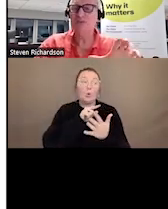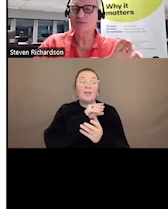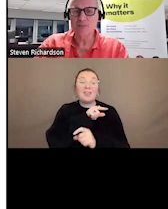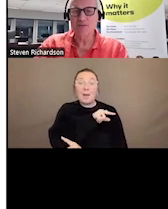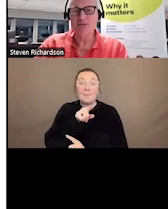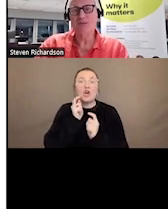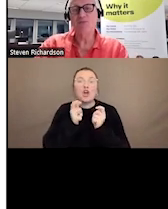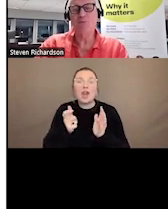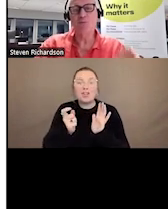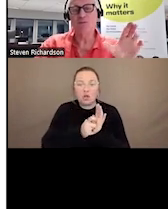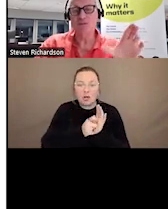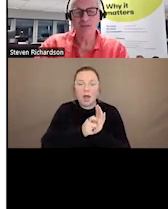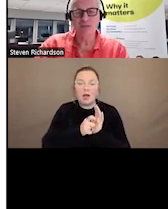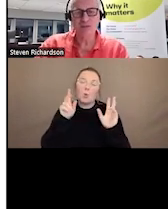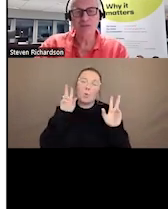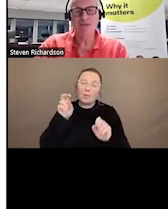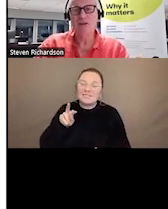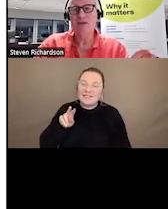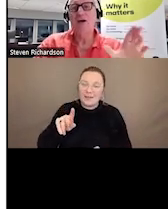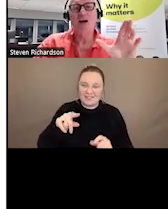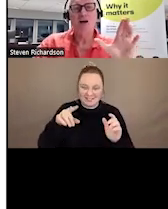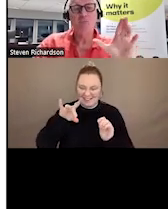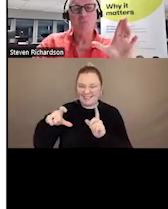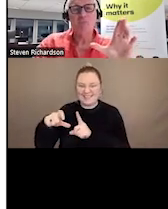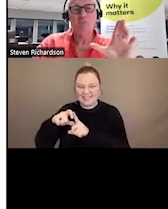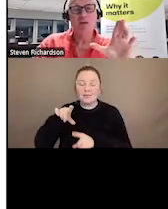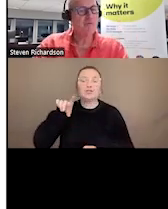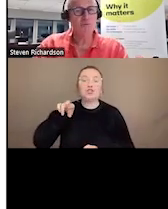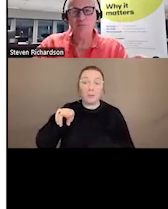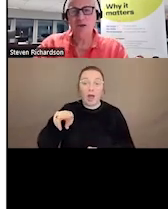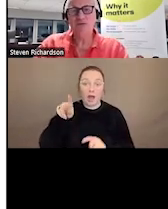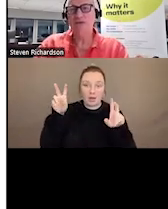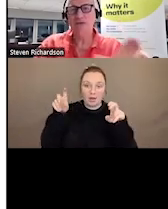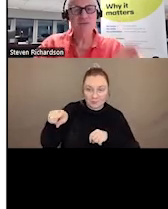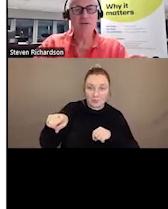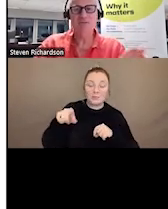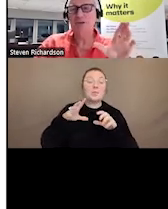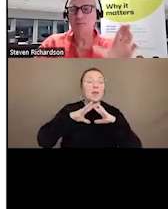the doublers as I called them in the 10 Ds. Everything we raise in the next hour will be